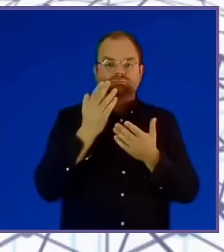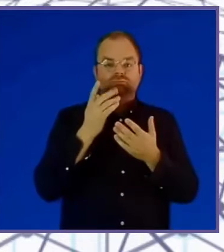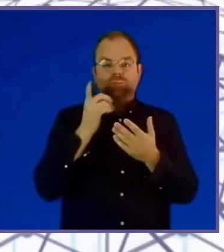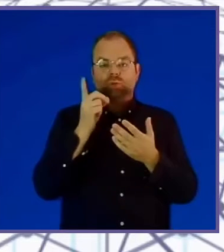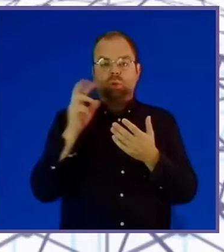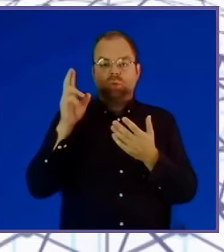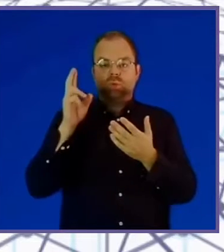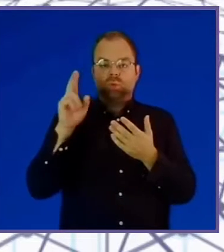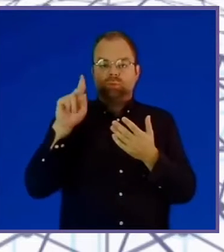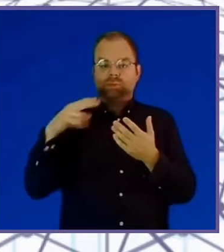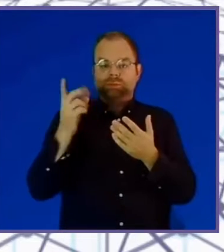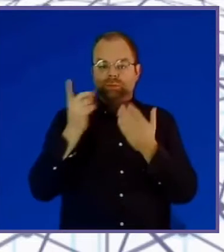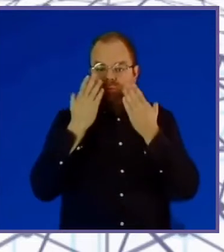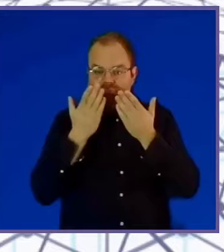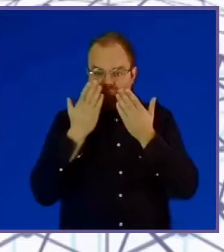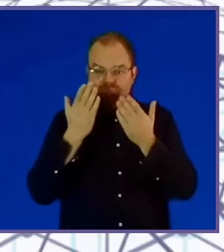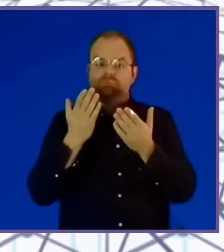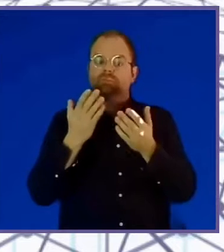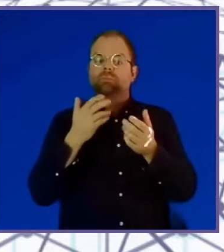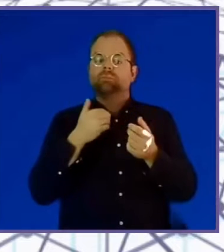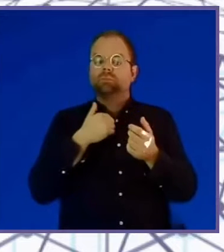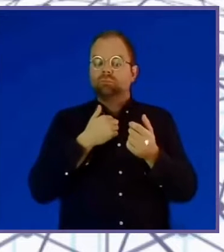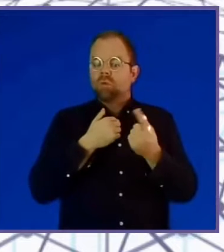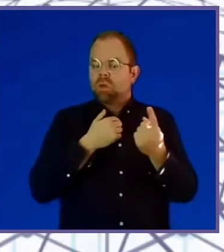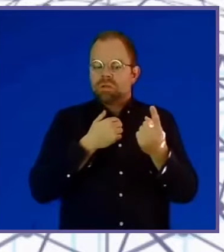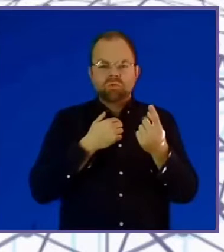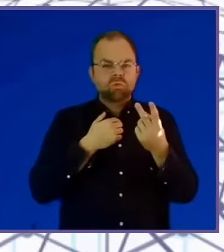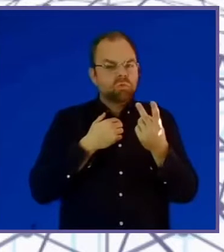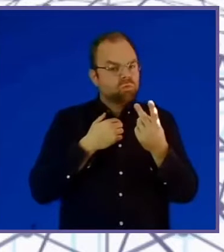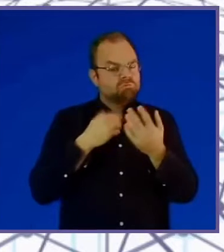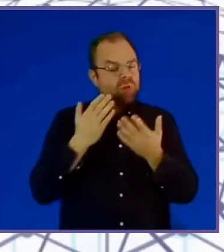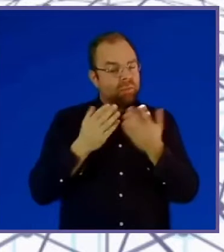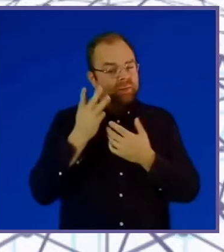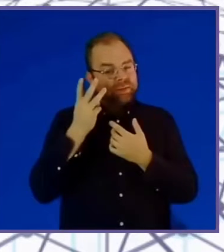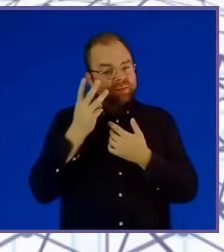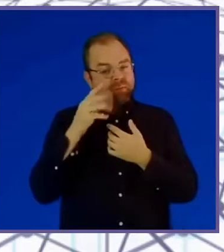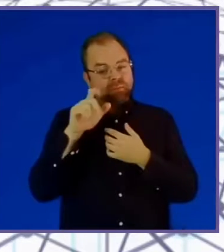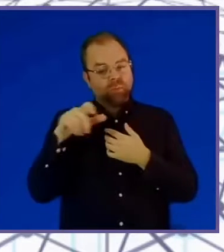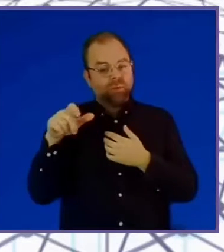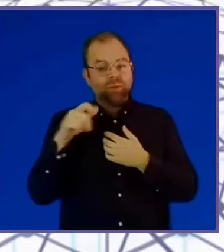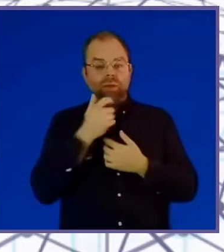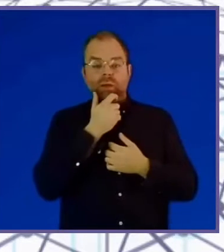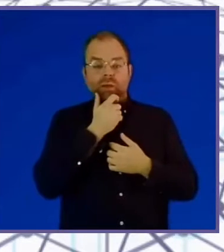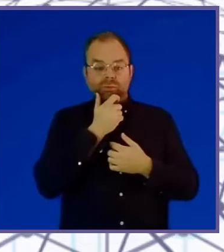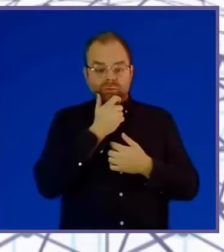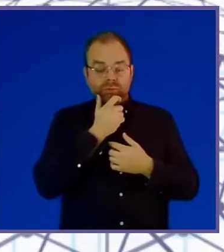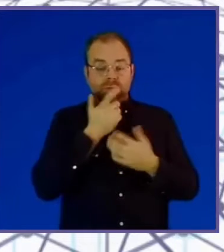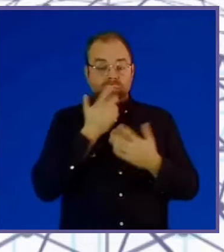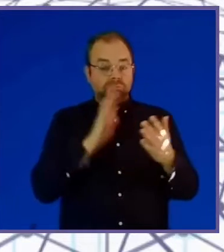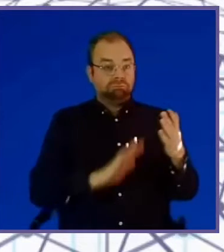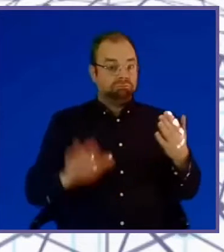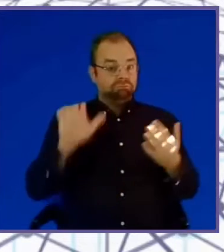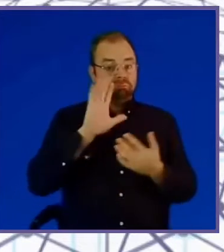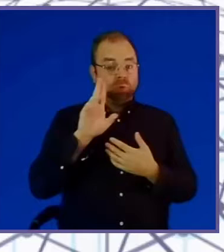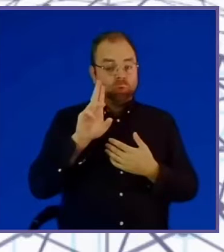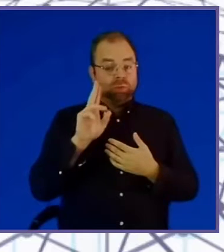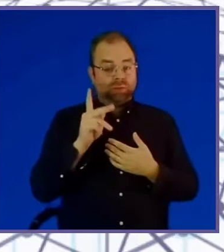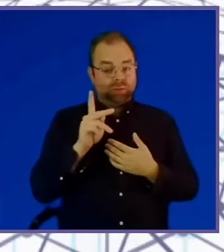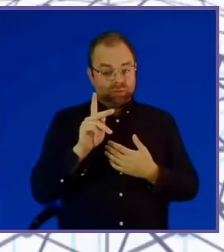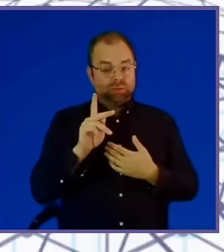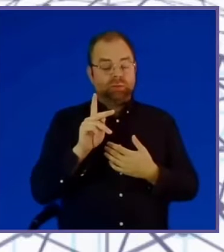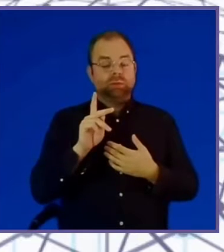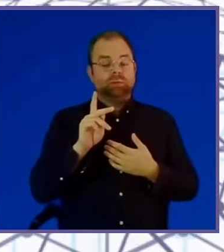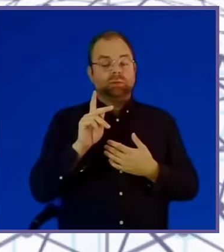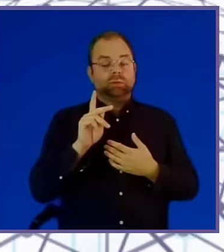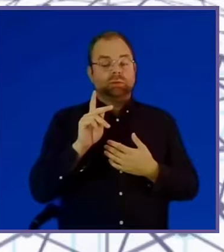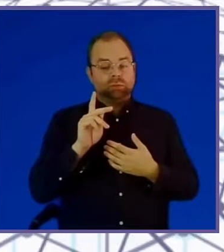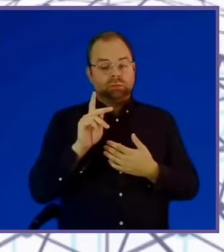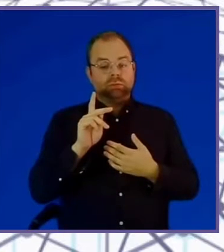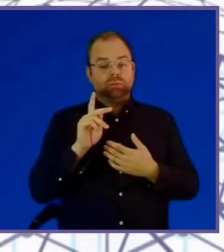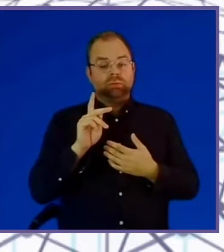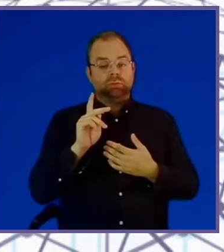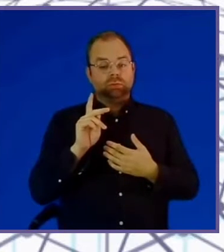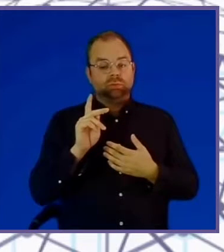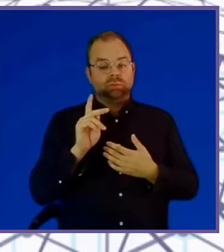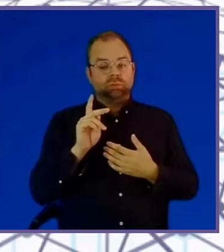the whole of the UK, voluntarily choosing to study deaf blindness children and in inclusion.